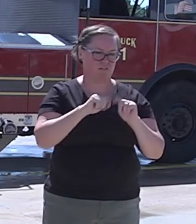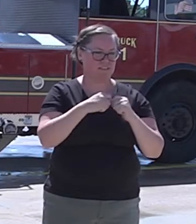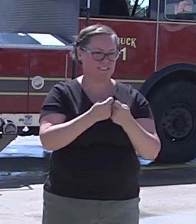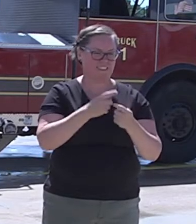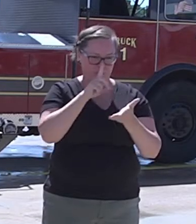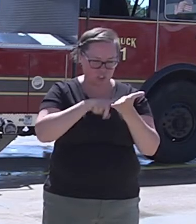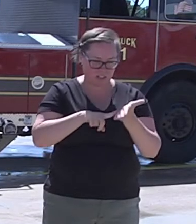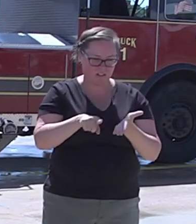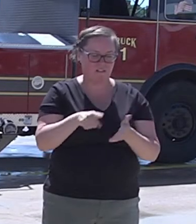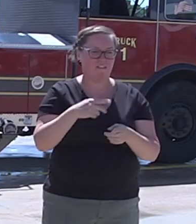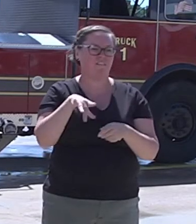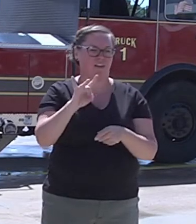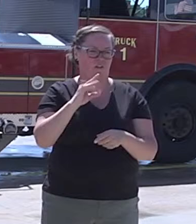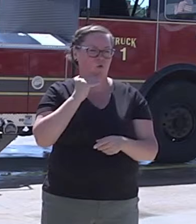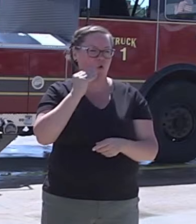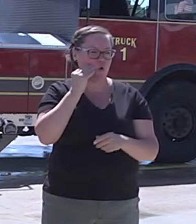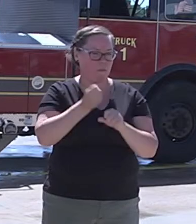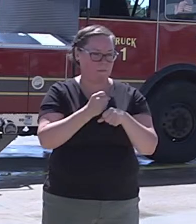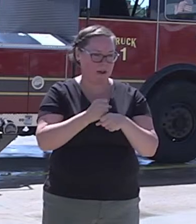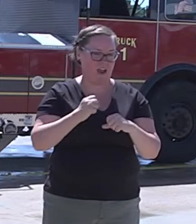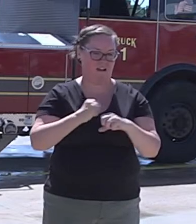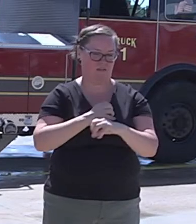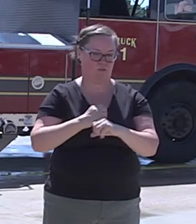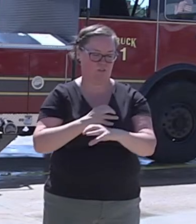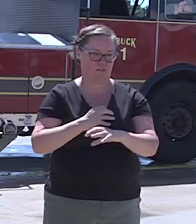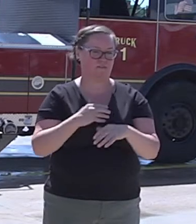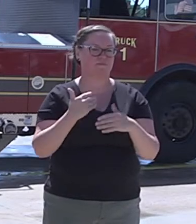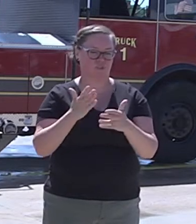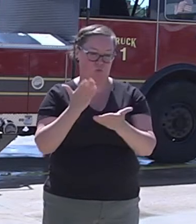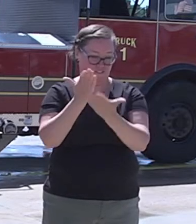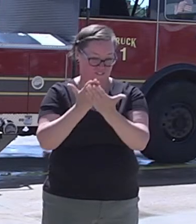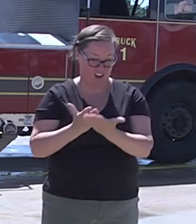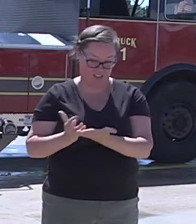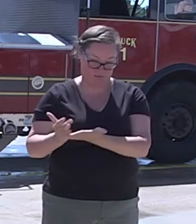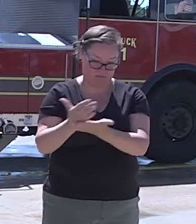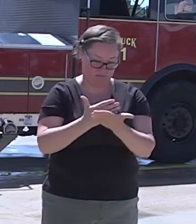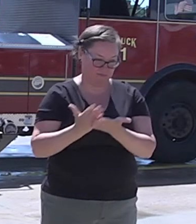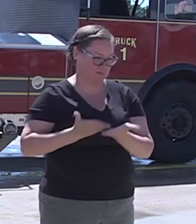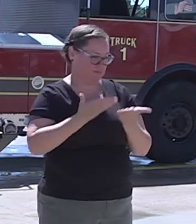case will be presented to the Sedwick County District Attorney's office for formal charging